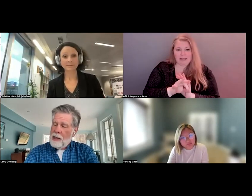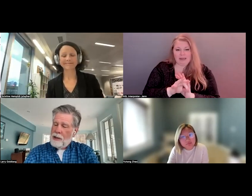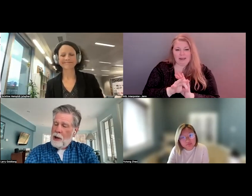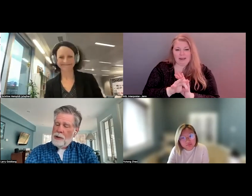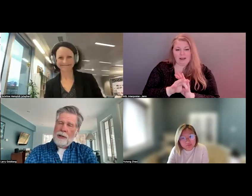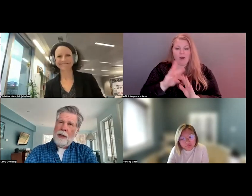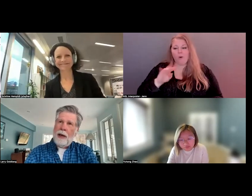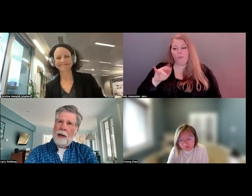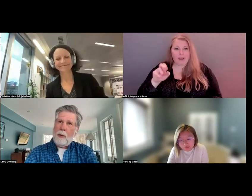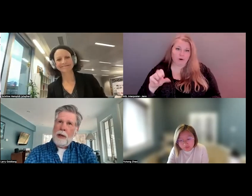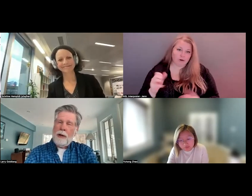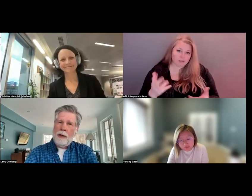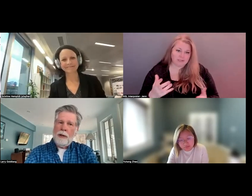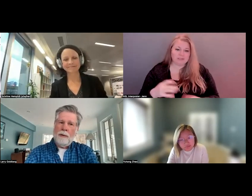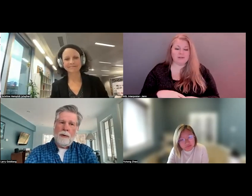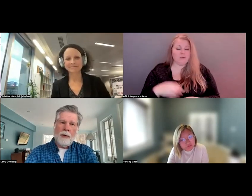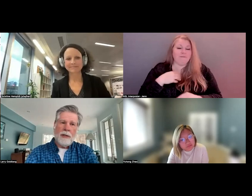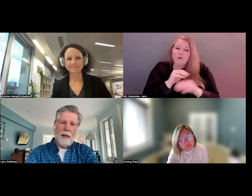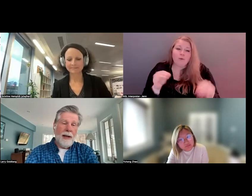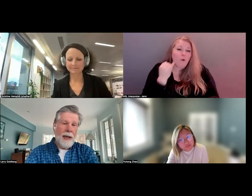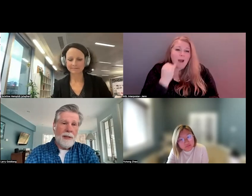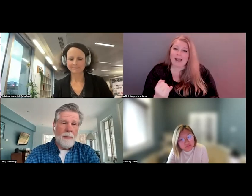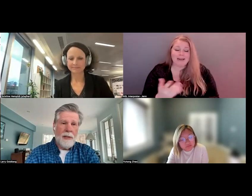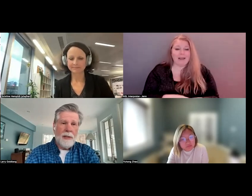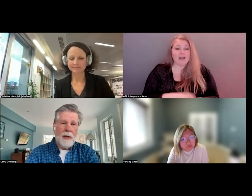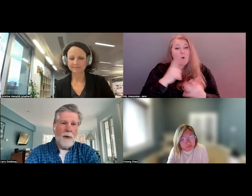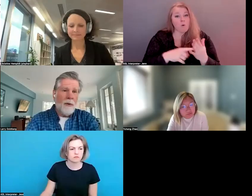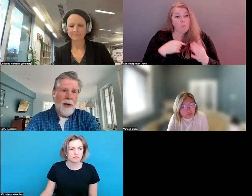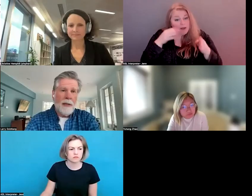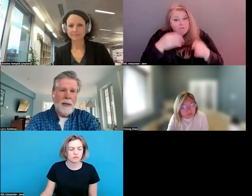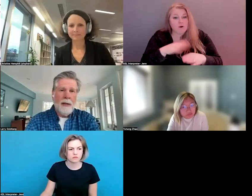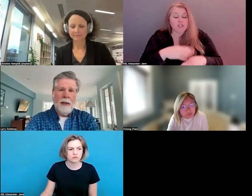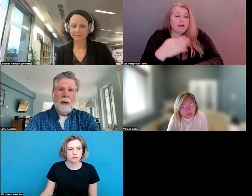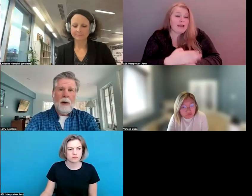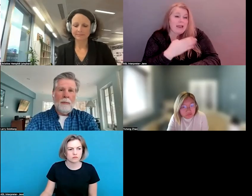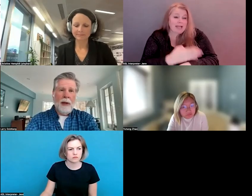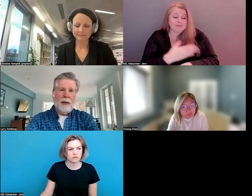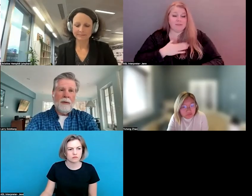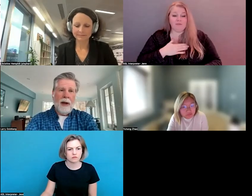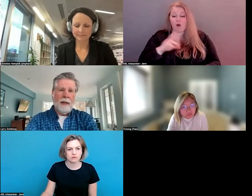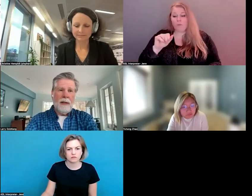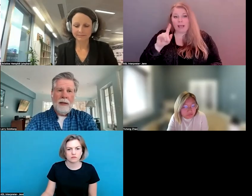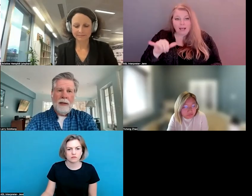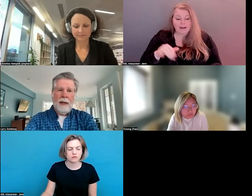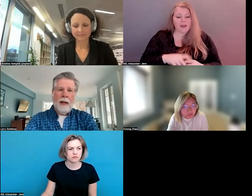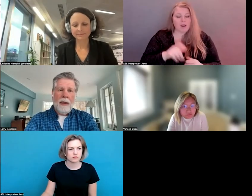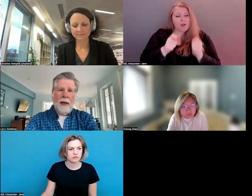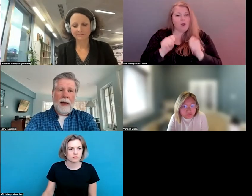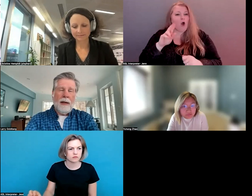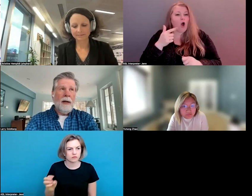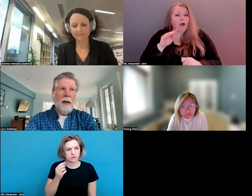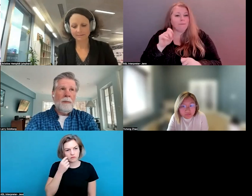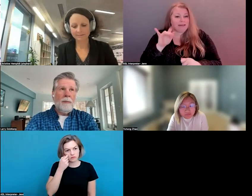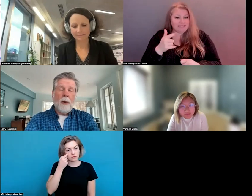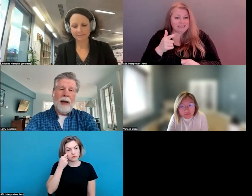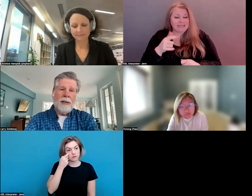The notion that we could focus on enhancements of our reality, augmenting reality, that don't